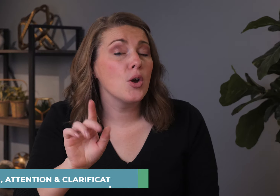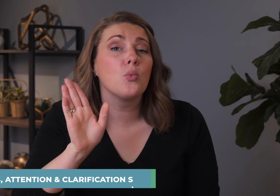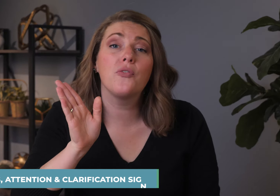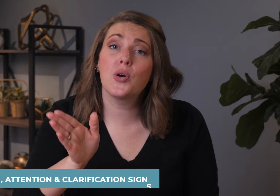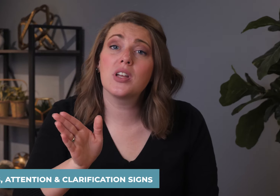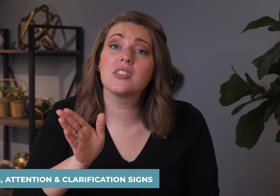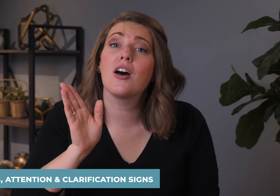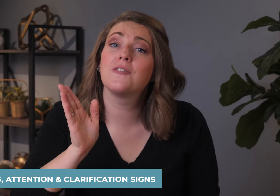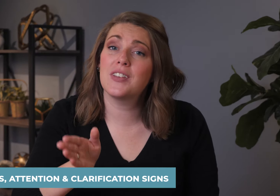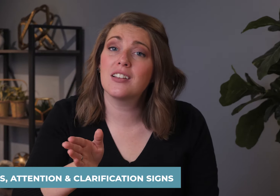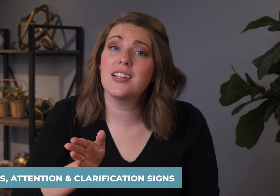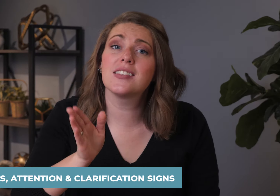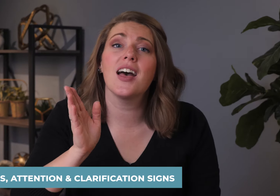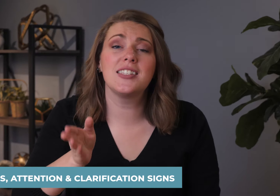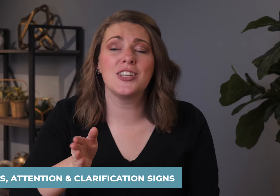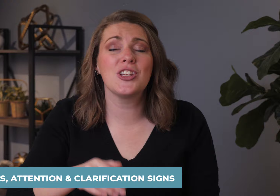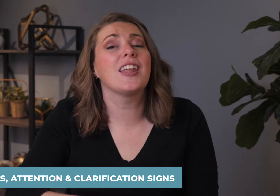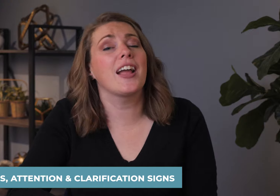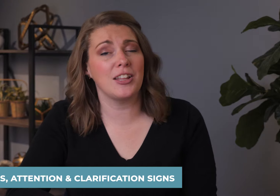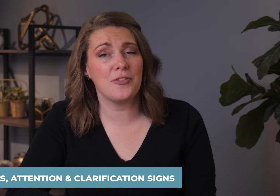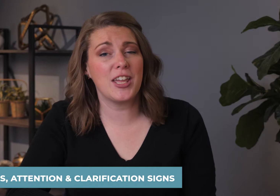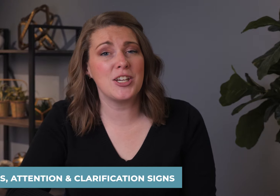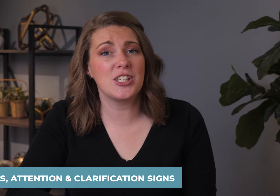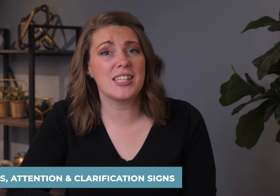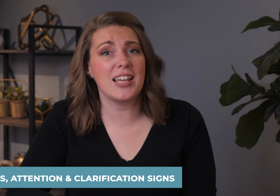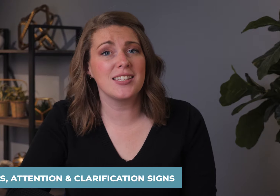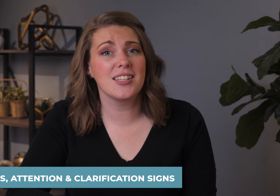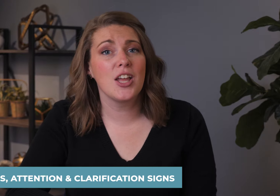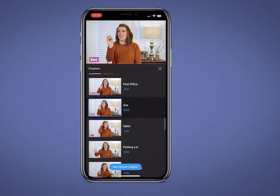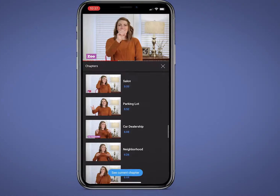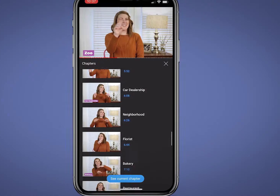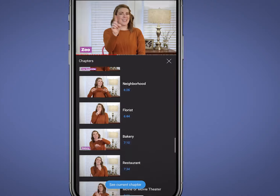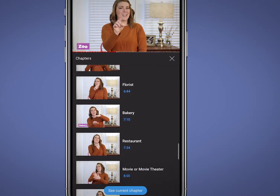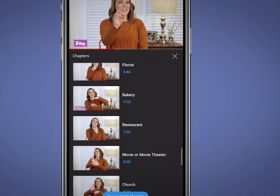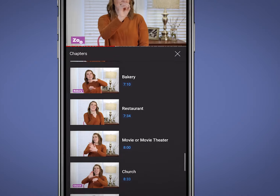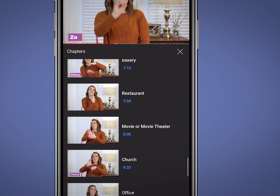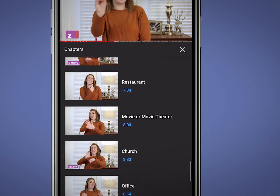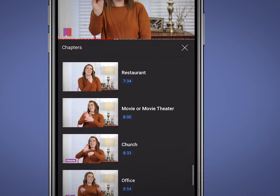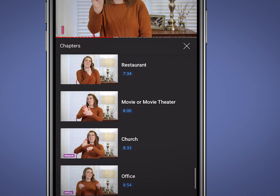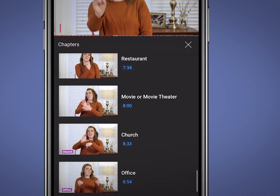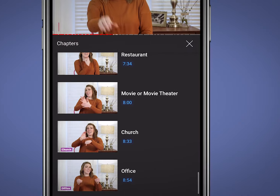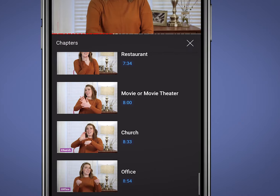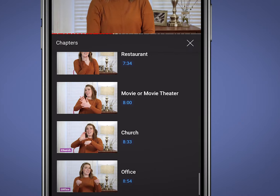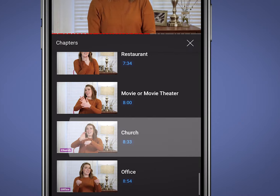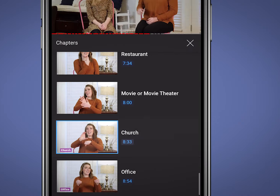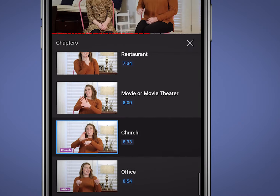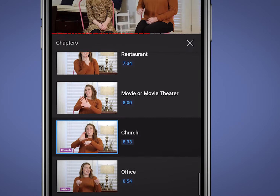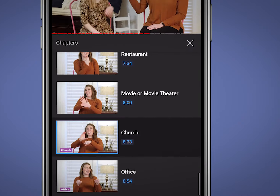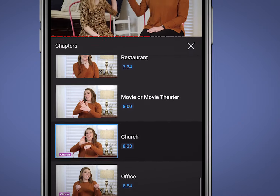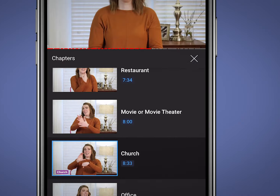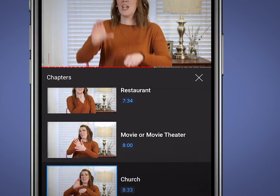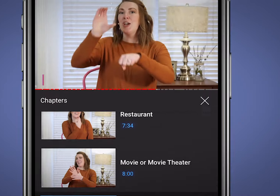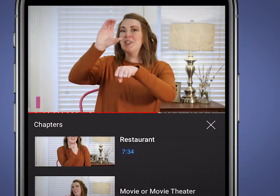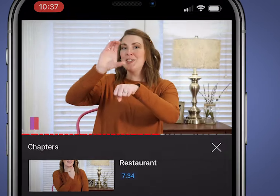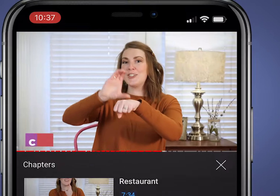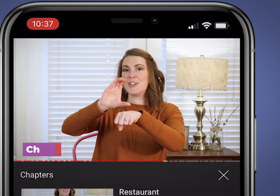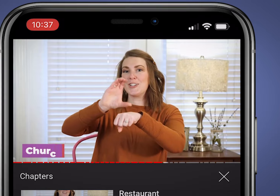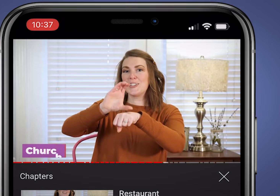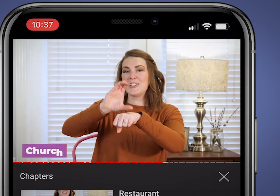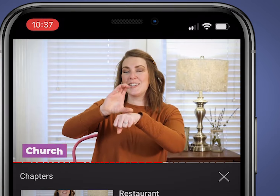In part one, we'll focus on feelings, attention, and clarifications signs. You can see a list of all of these signs down below in our chapter markers.